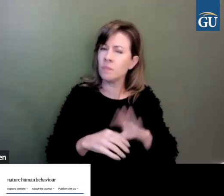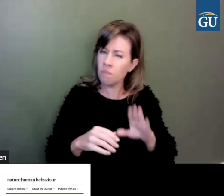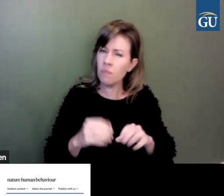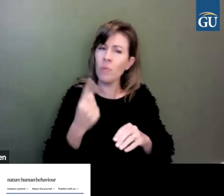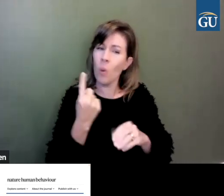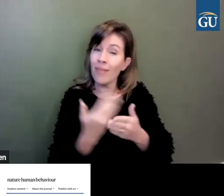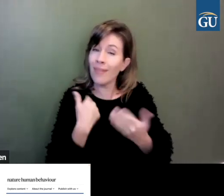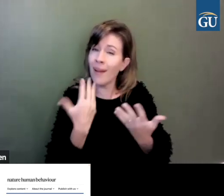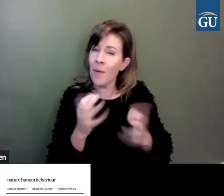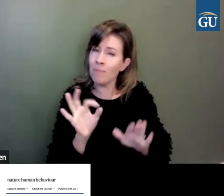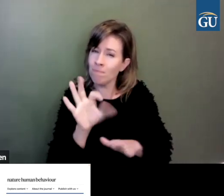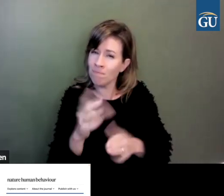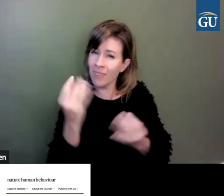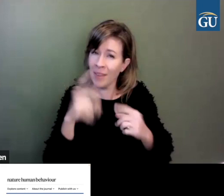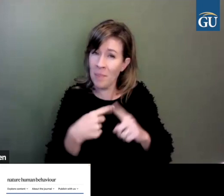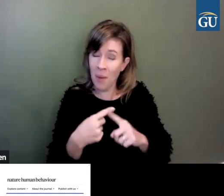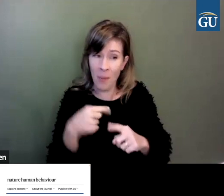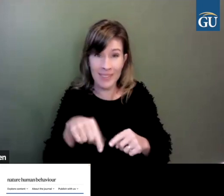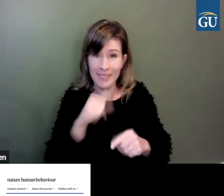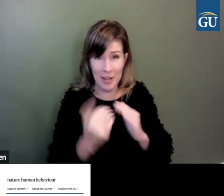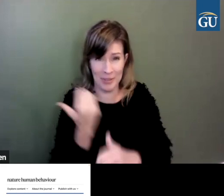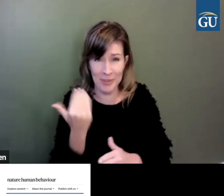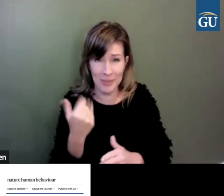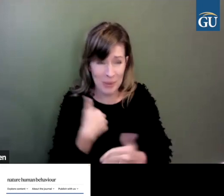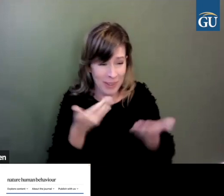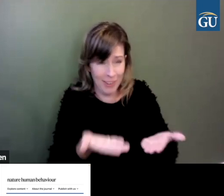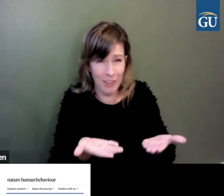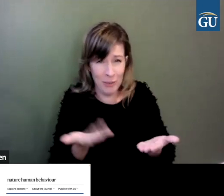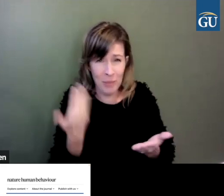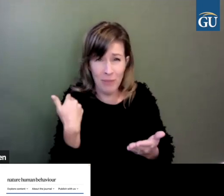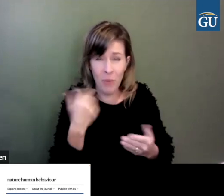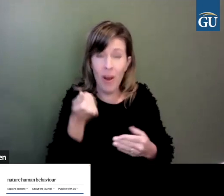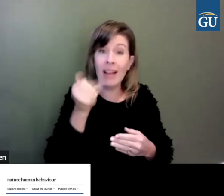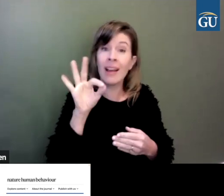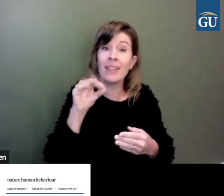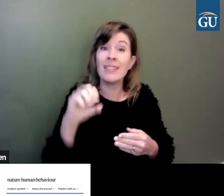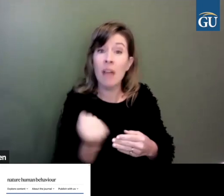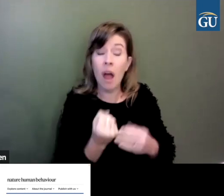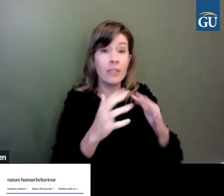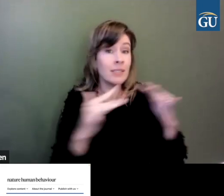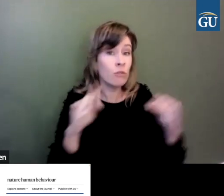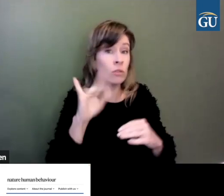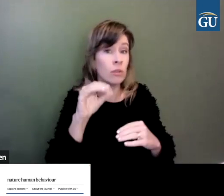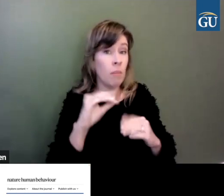before. Debates in the 1990s around diversity and biomedical research led to the inclusion of more diverse